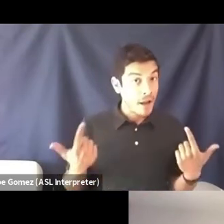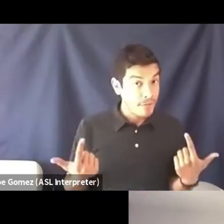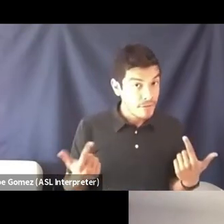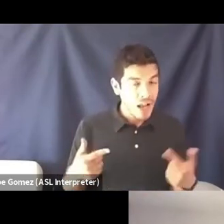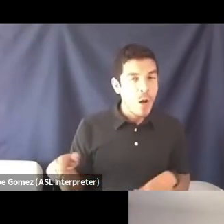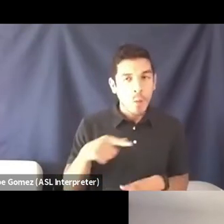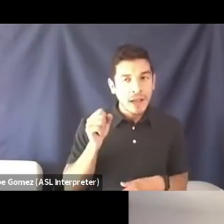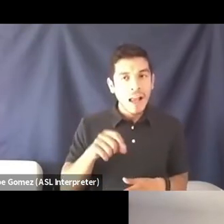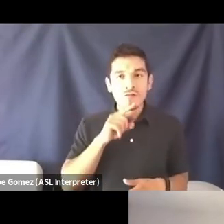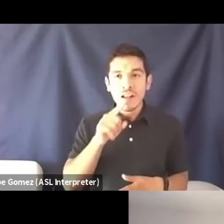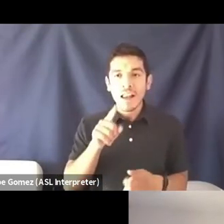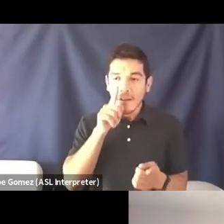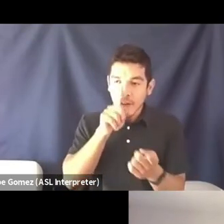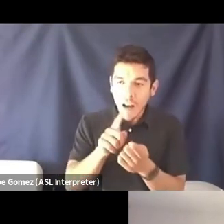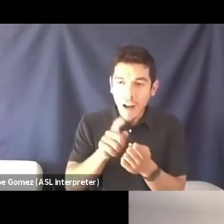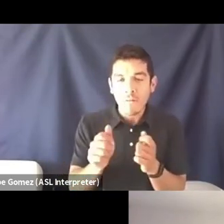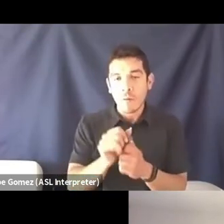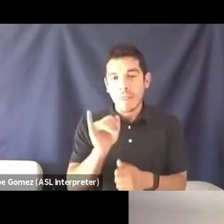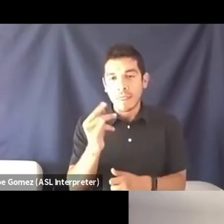and sort of fall in love with her in the film.